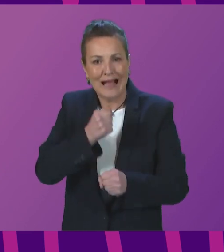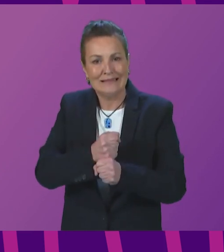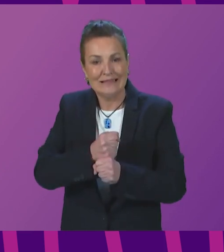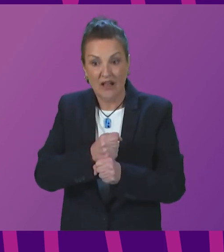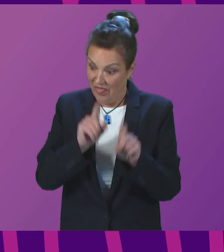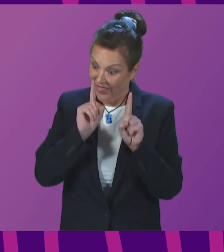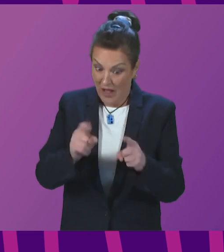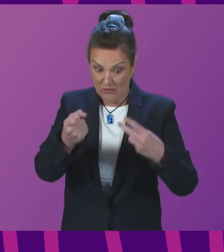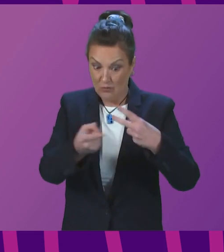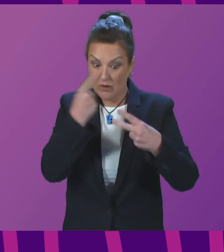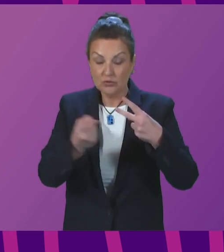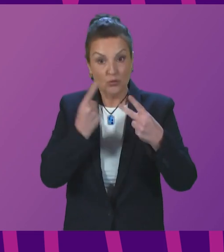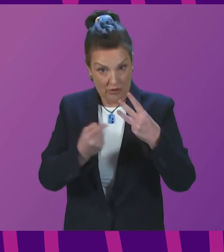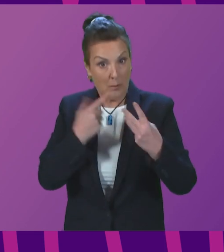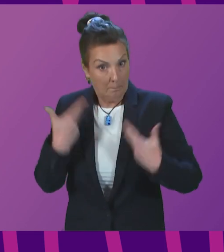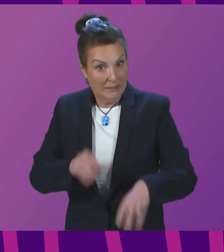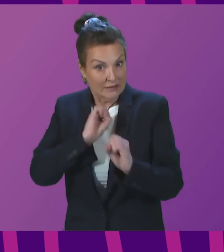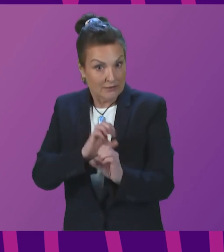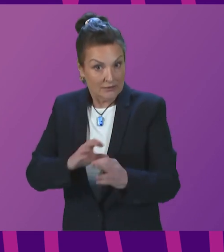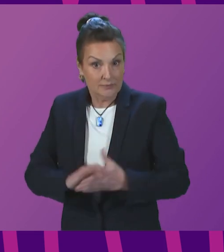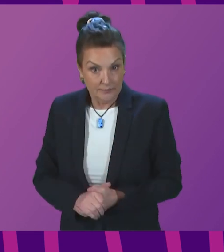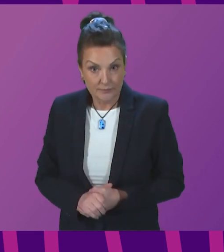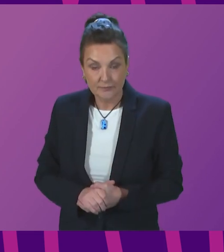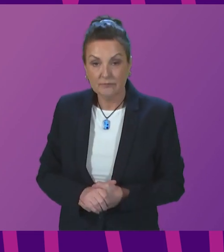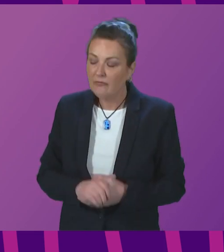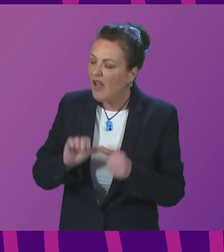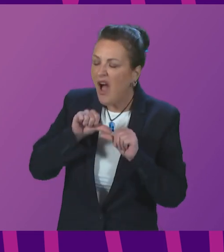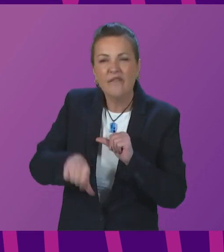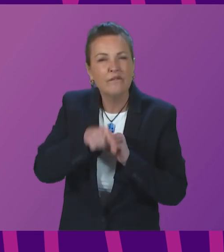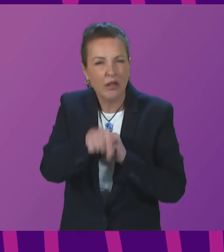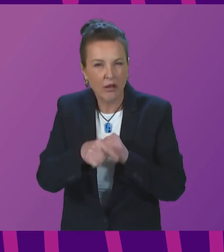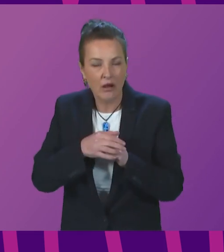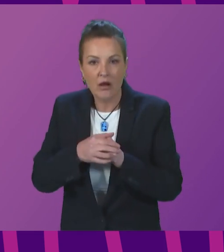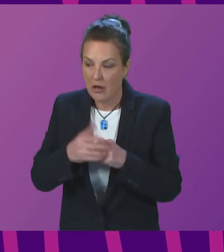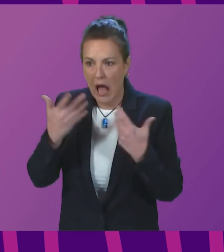Those were the mitigation steps that were taken, and there was then a requirement for